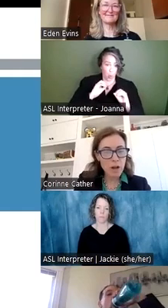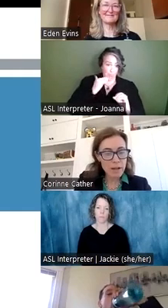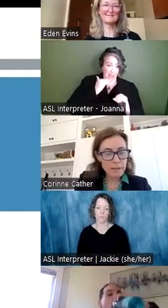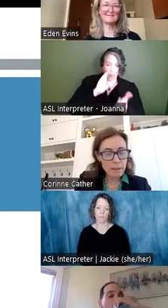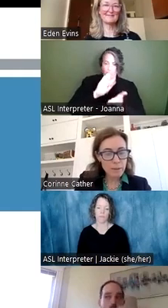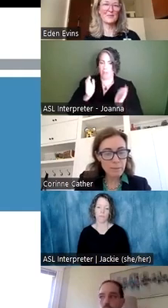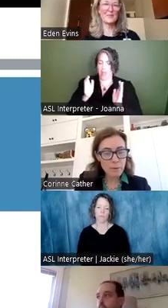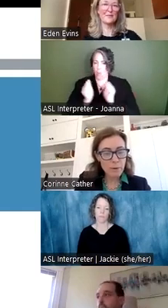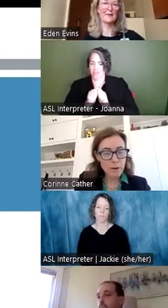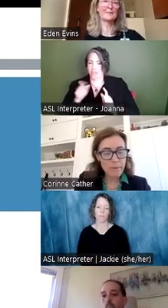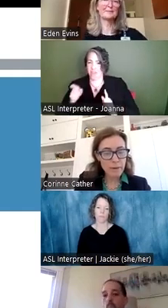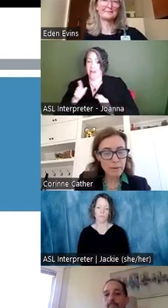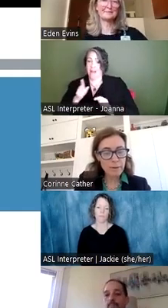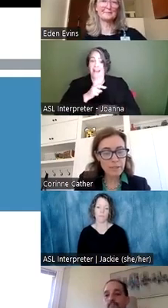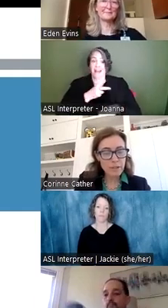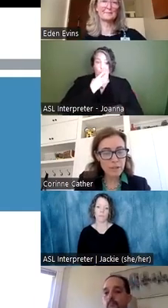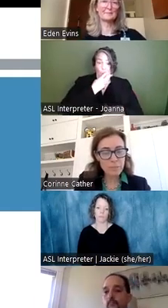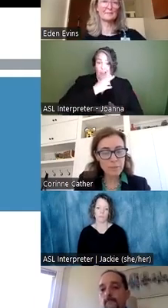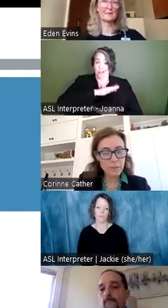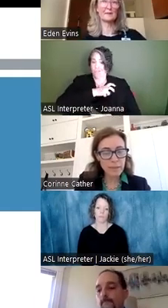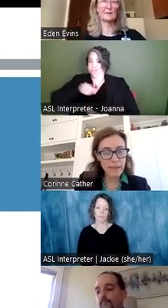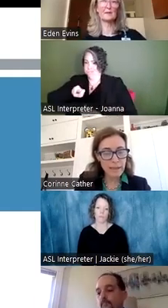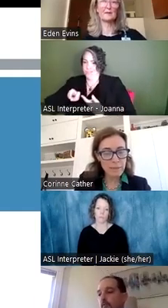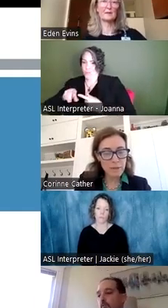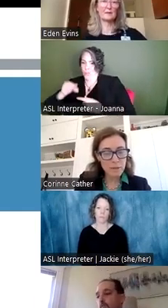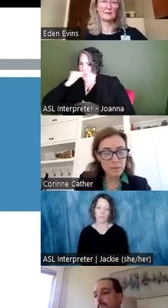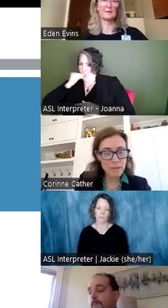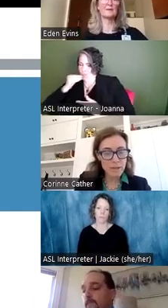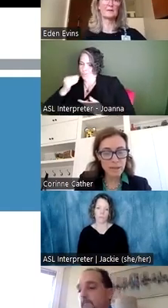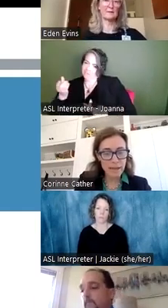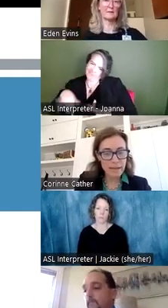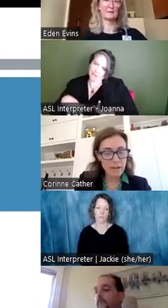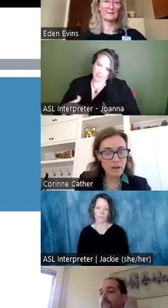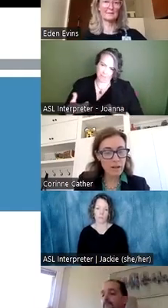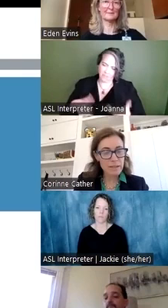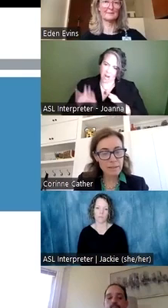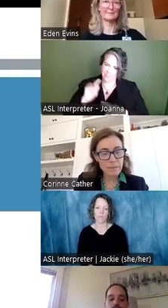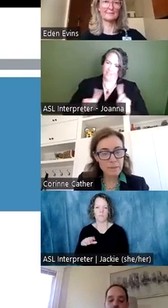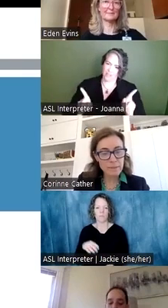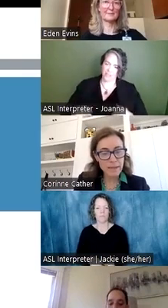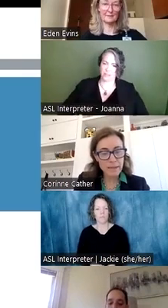talk a little bit more about the relationship between cannabis use and psychotic symptoms and